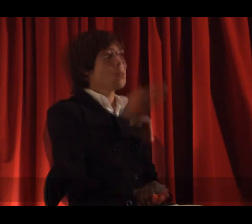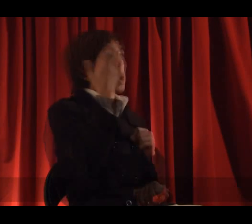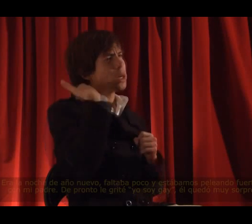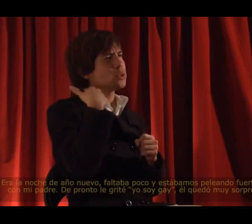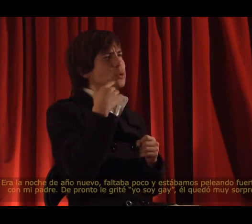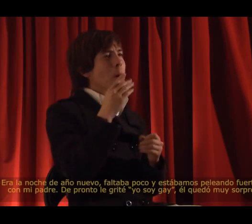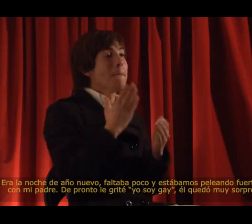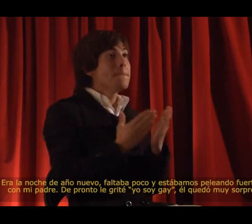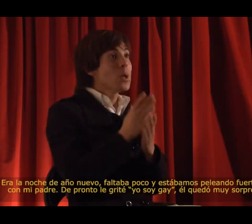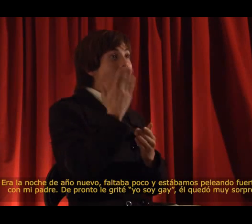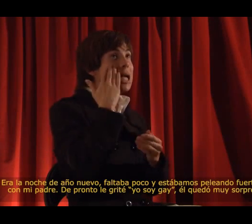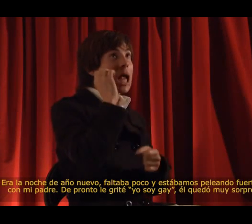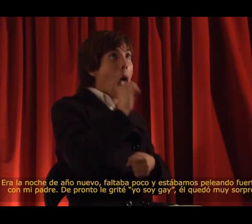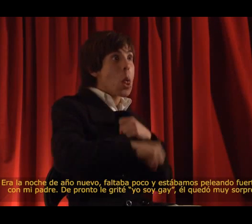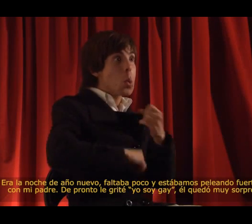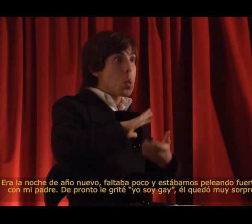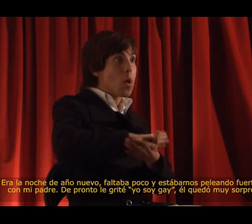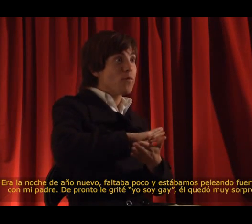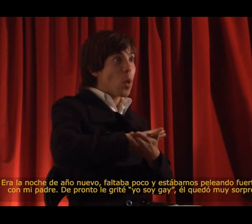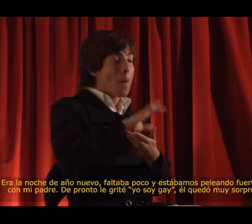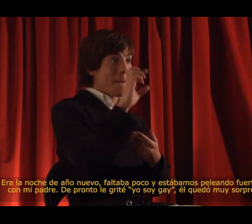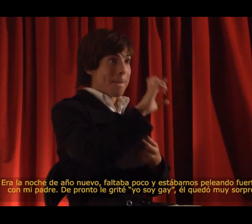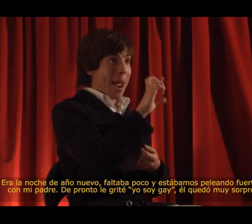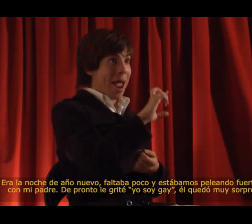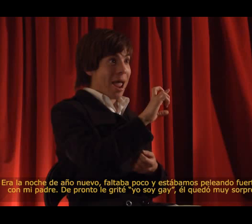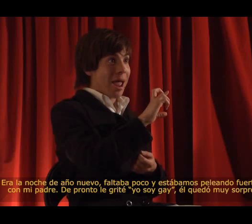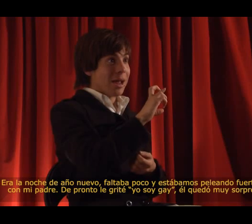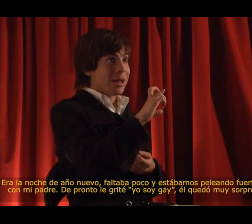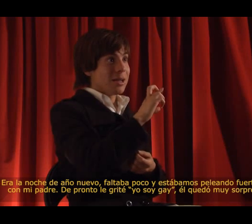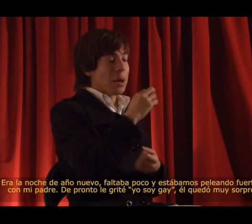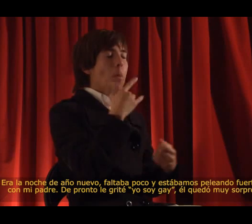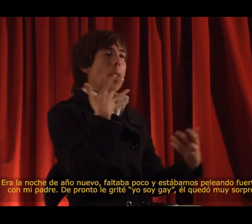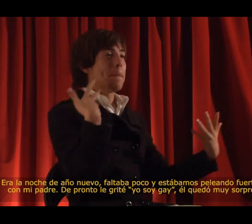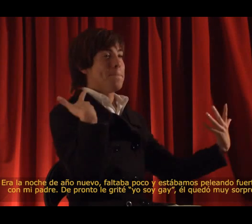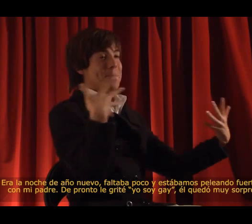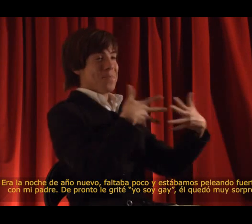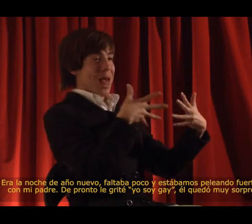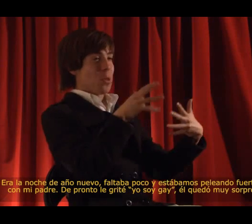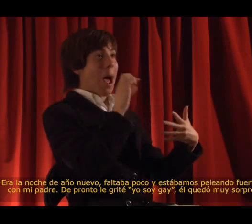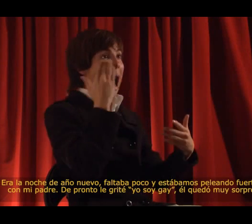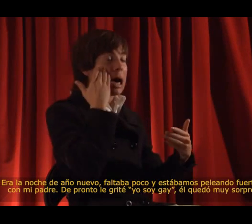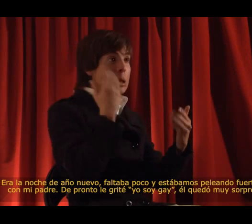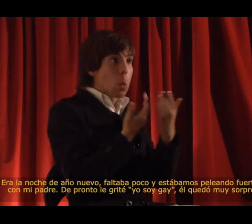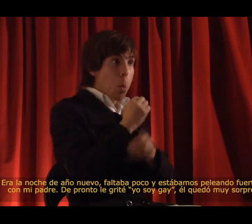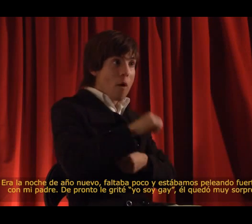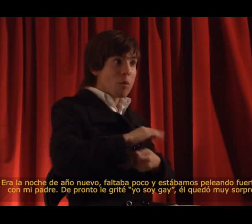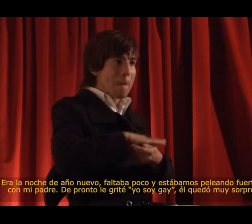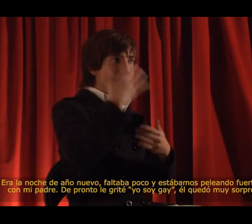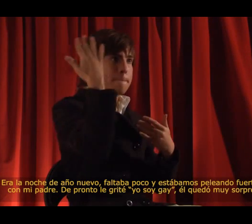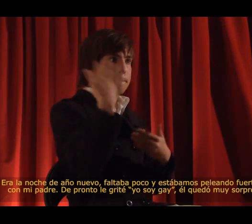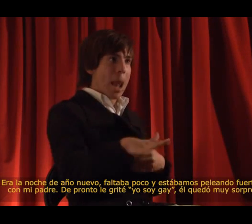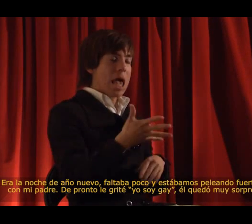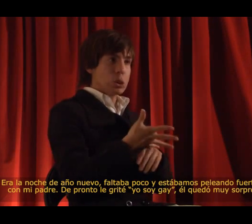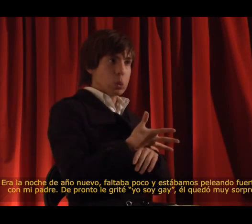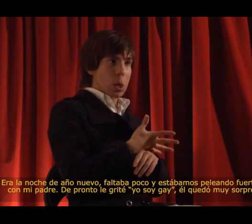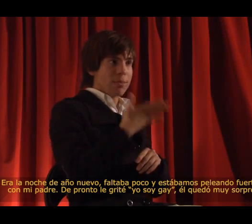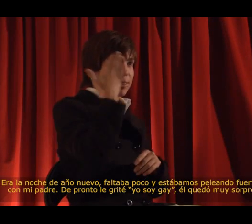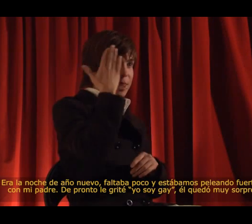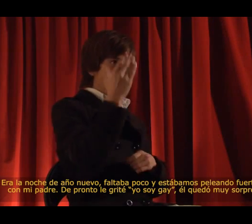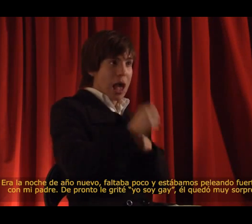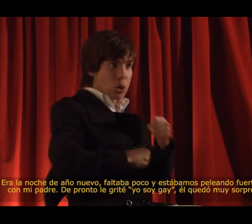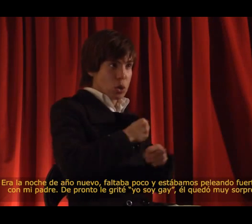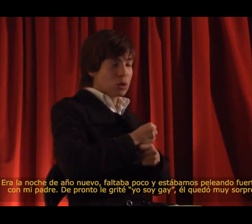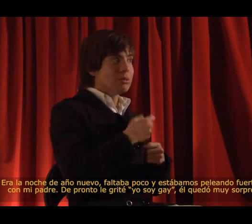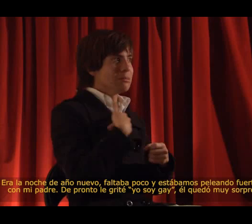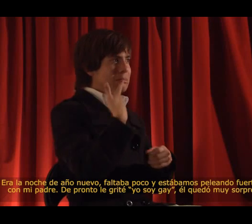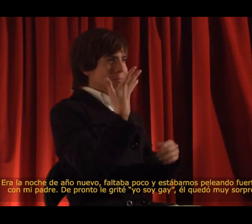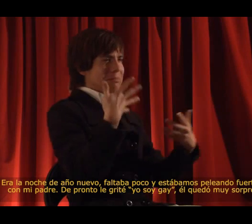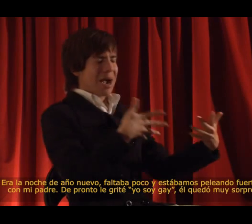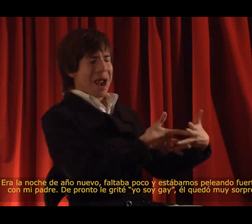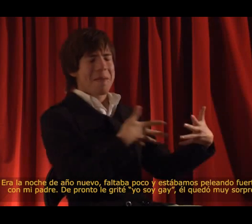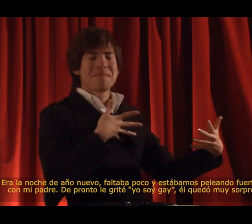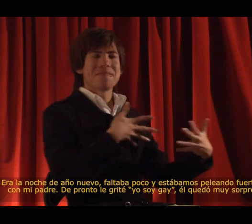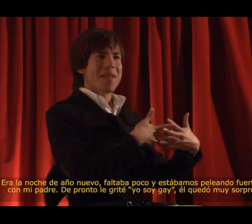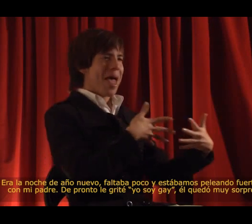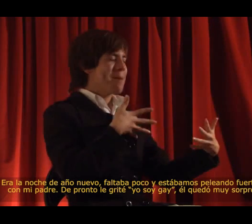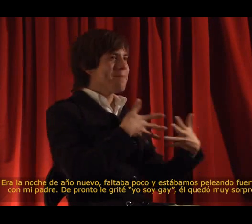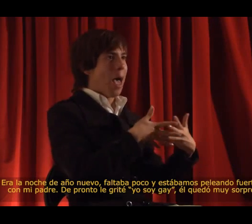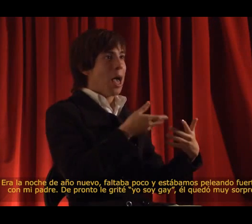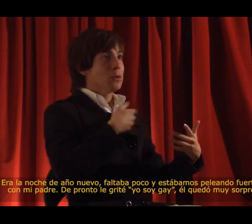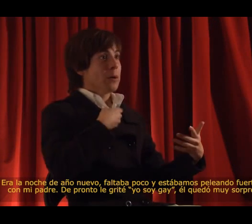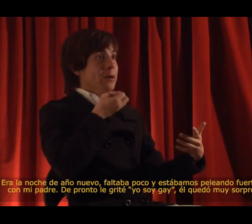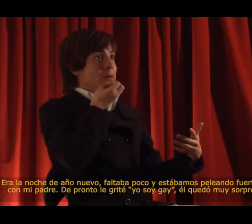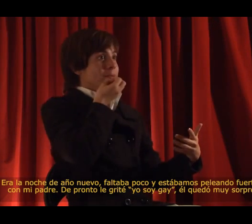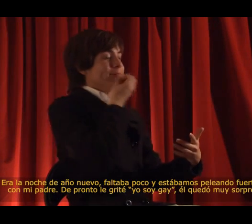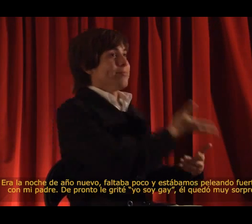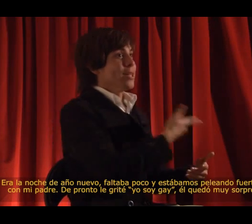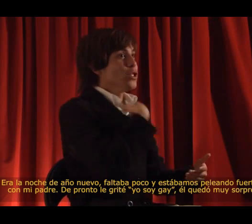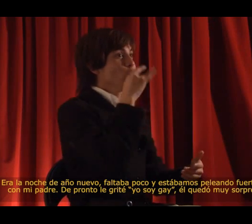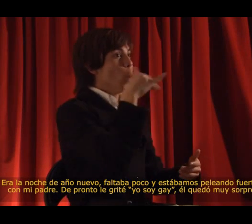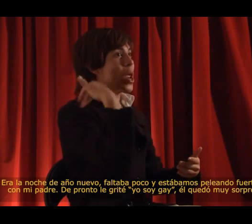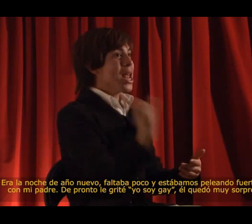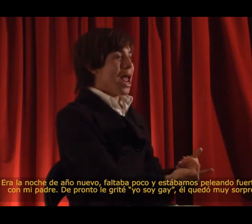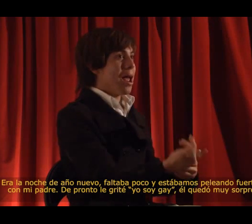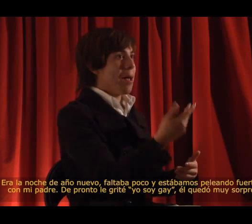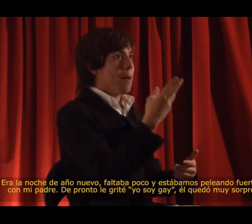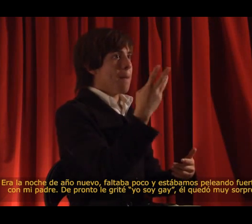One New Year’s Eve, just before midnight, and my father and I were having a heated argument. Suddenly, I blurted out, “I’m gay!”